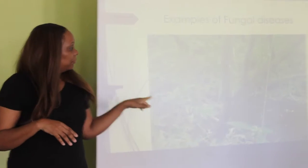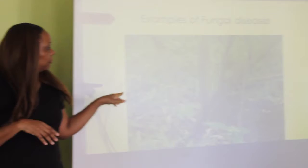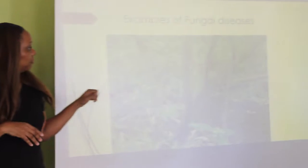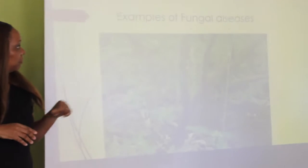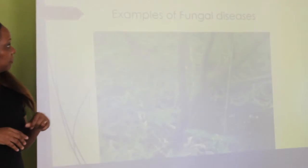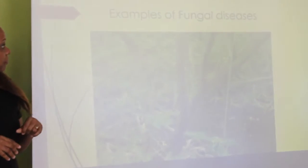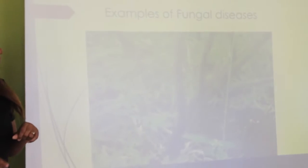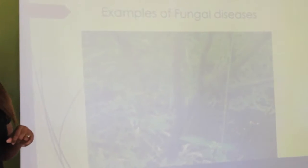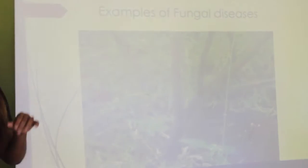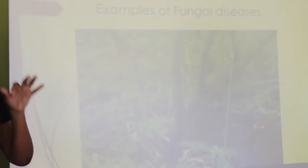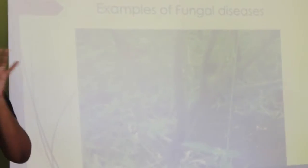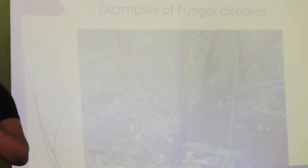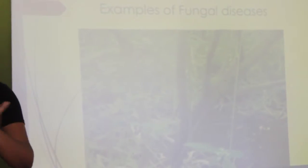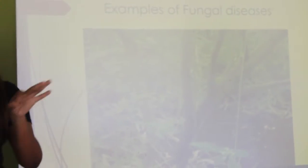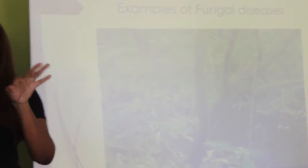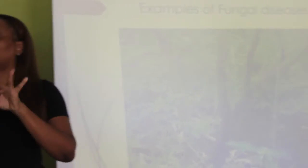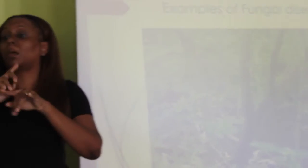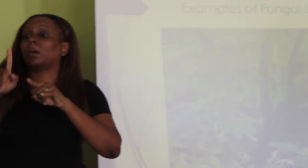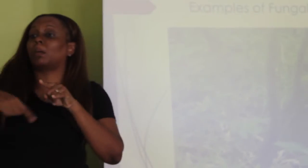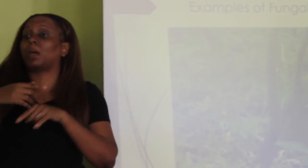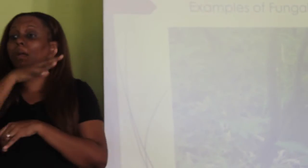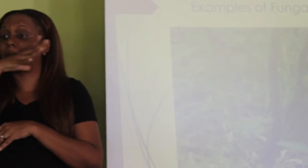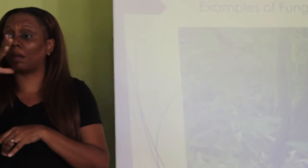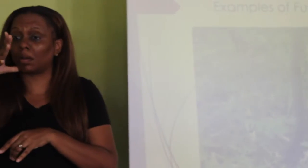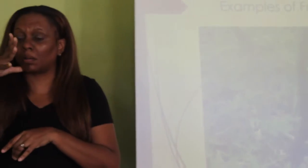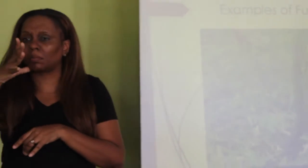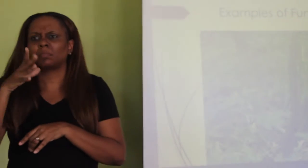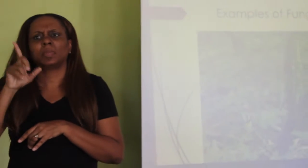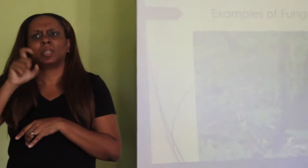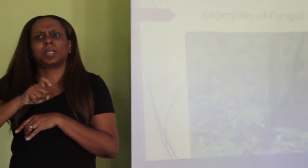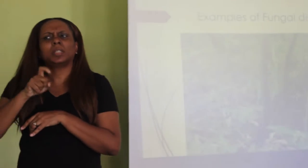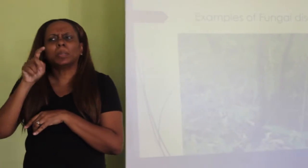so it's important that when you're farming then you look away to look for insects or